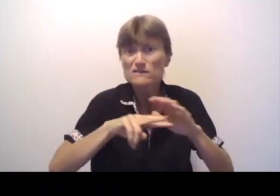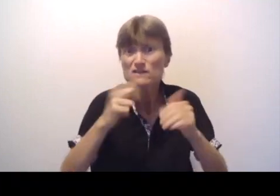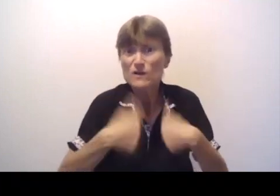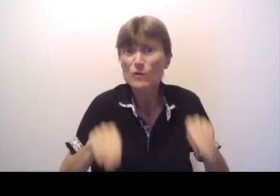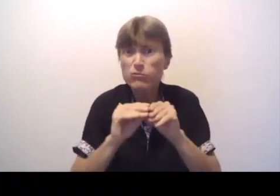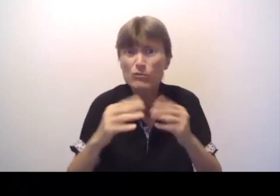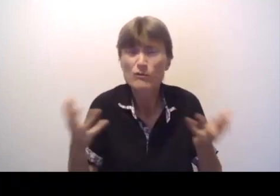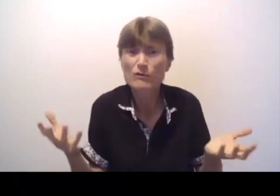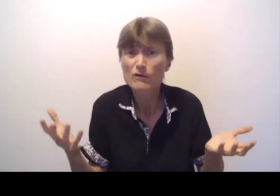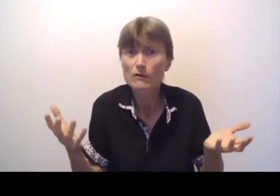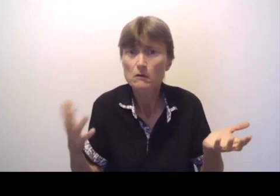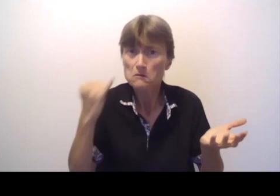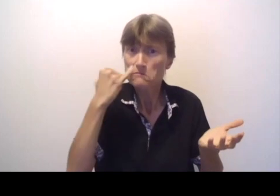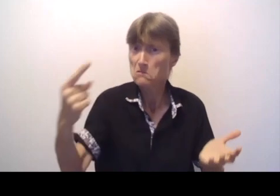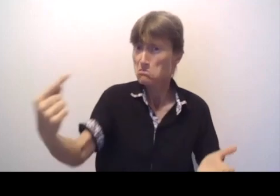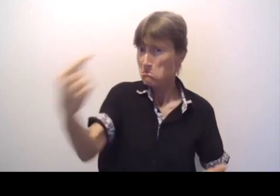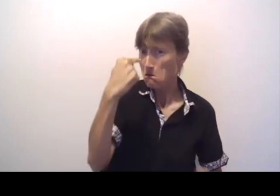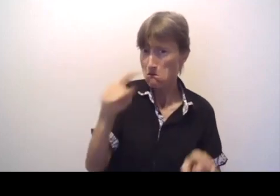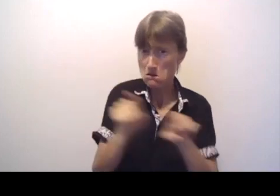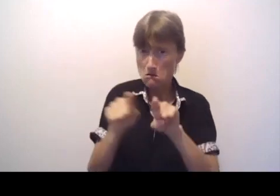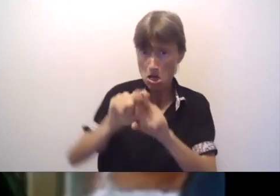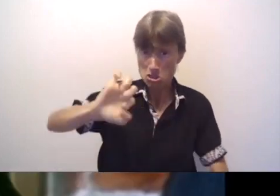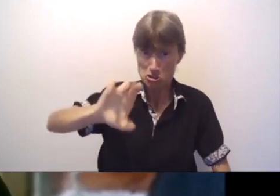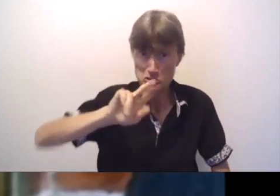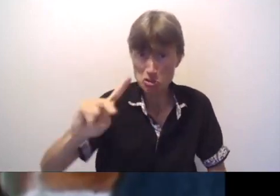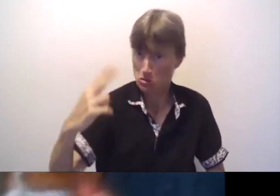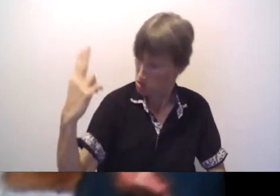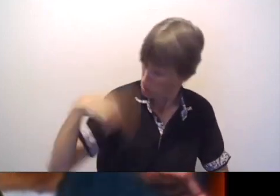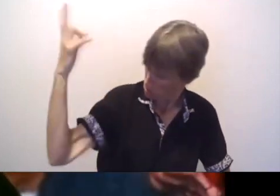just a a jerk on the street but i'm still